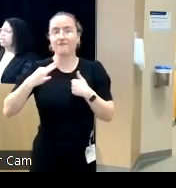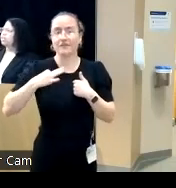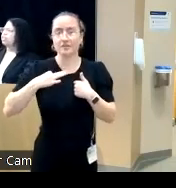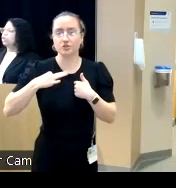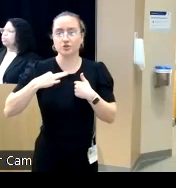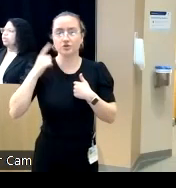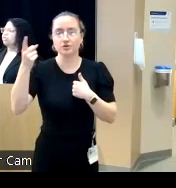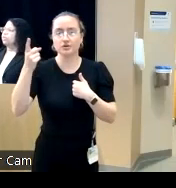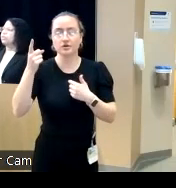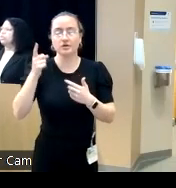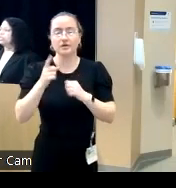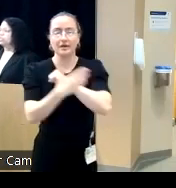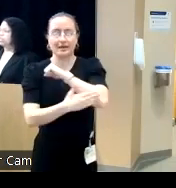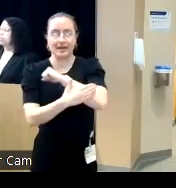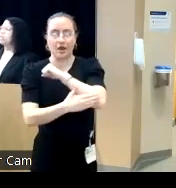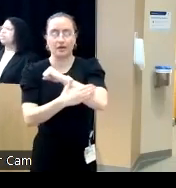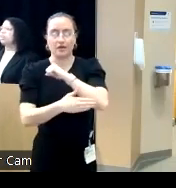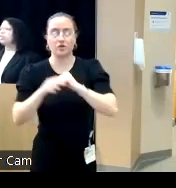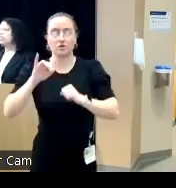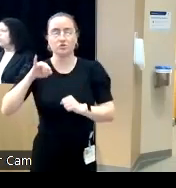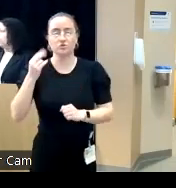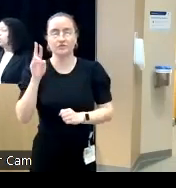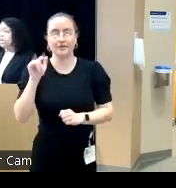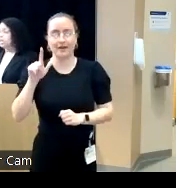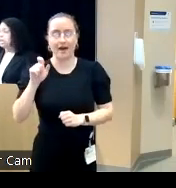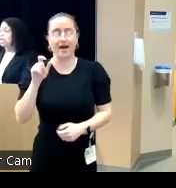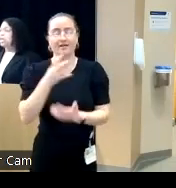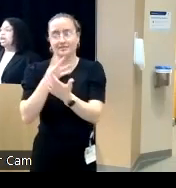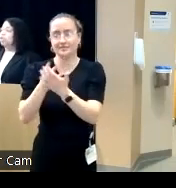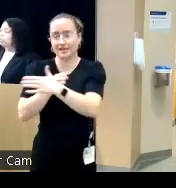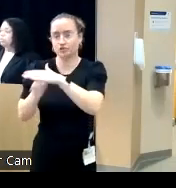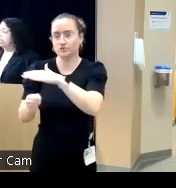the Cook County temporary juvenile detention center and I started going there weekly and